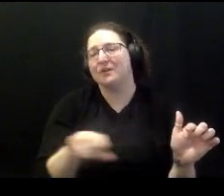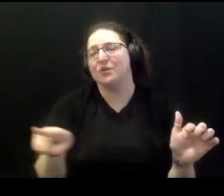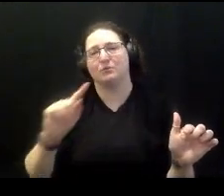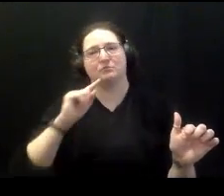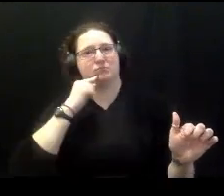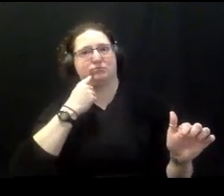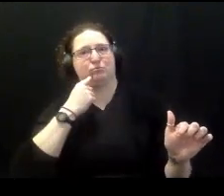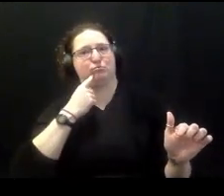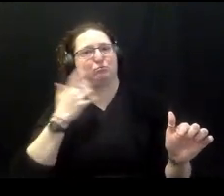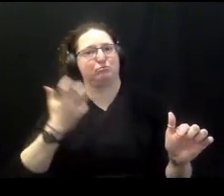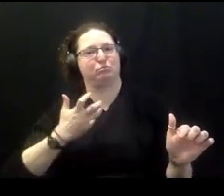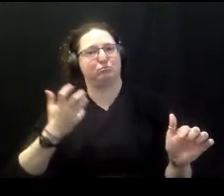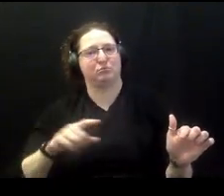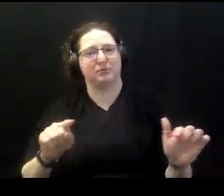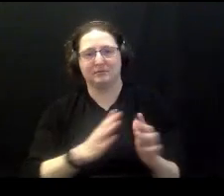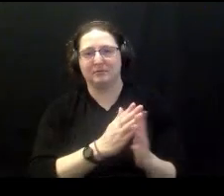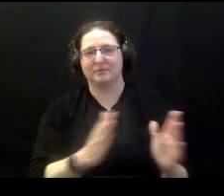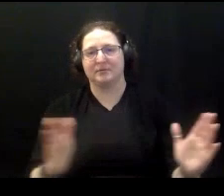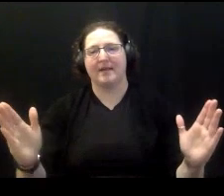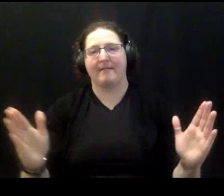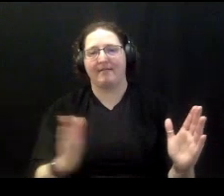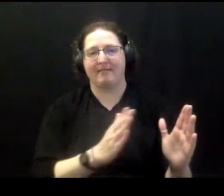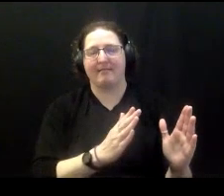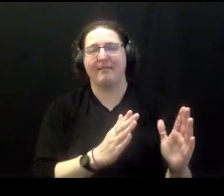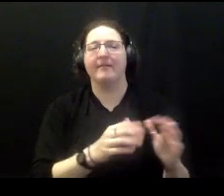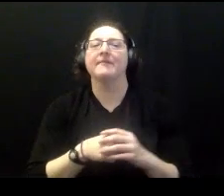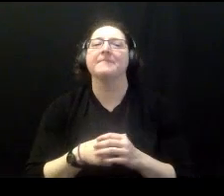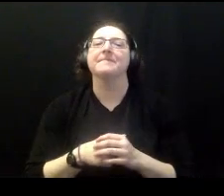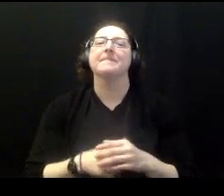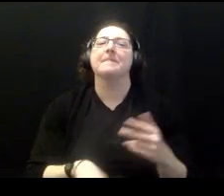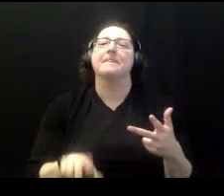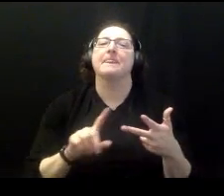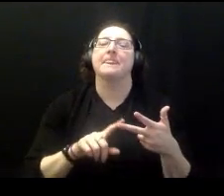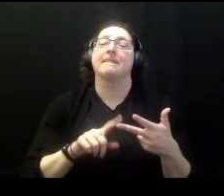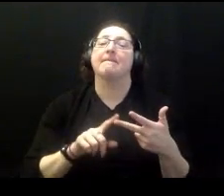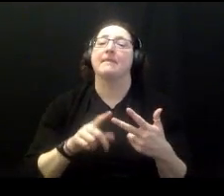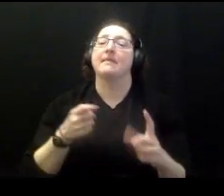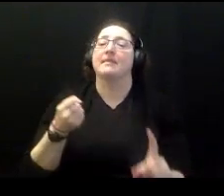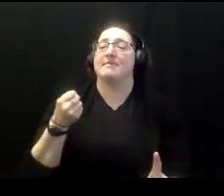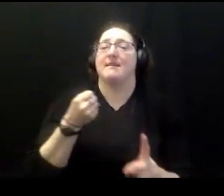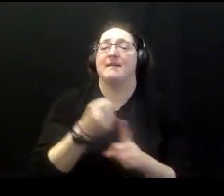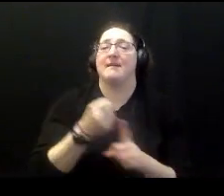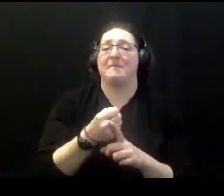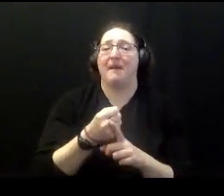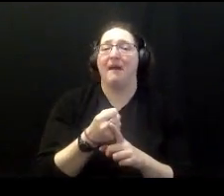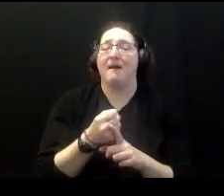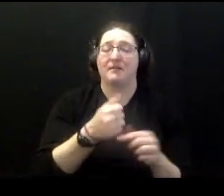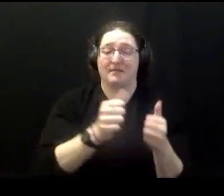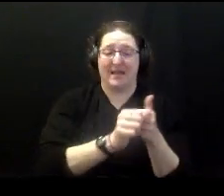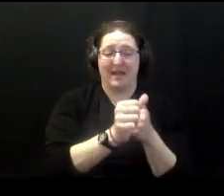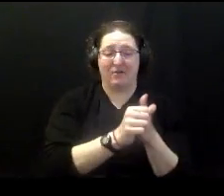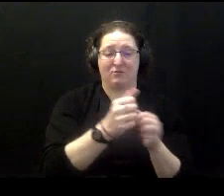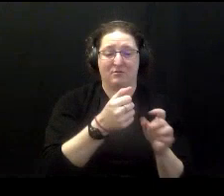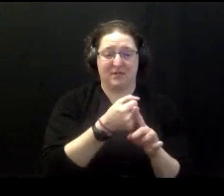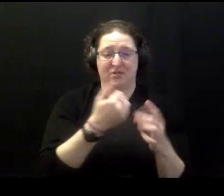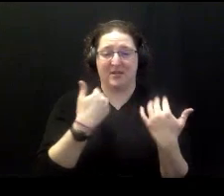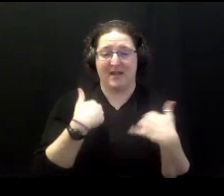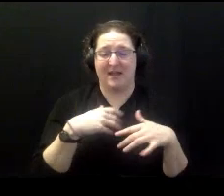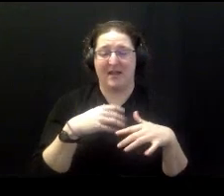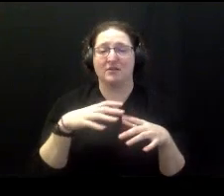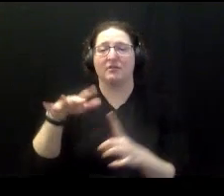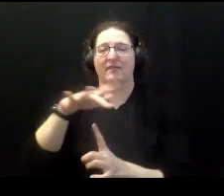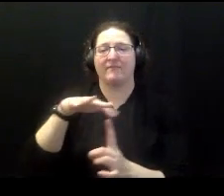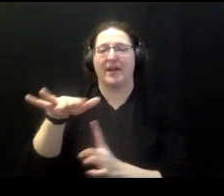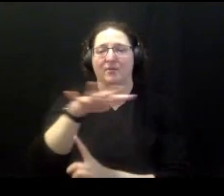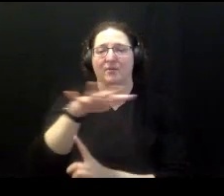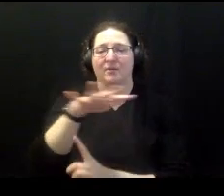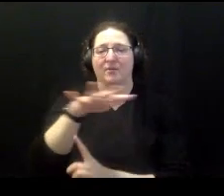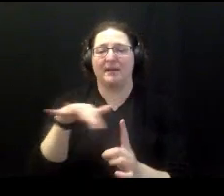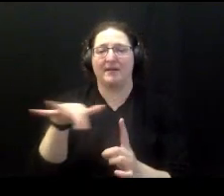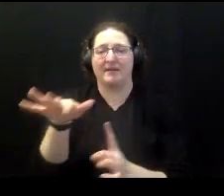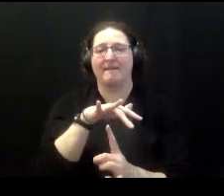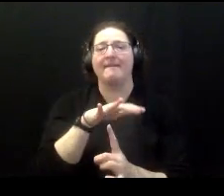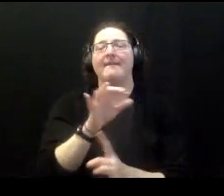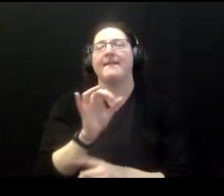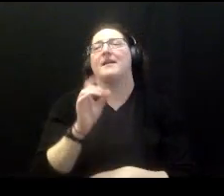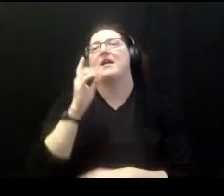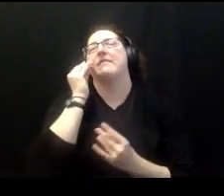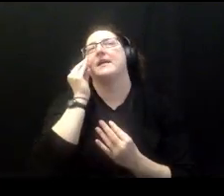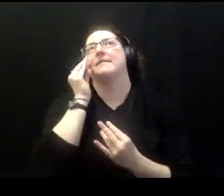We will then consider the impact that the threats and hazards have on the environment, again, considering factors like the potential for threats and